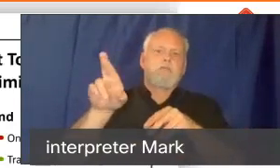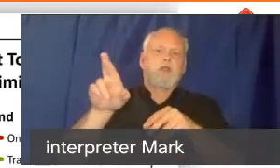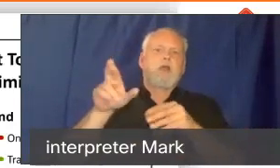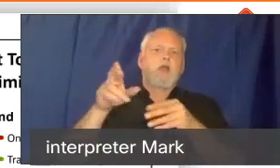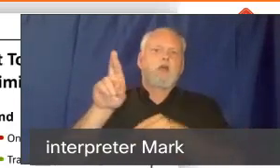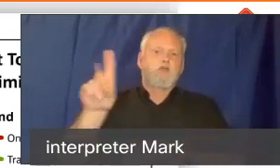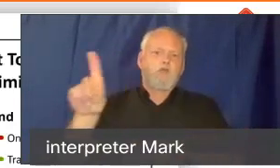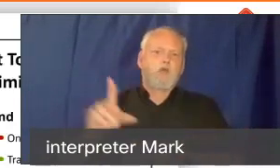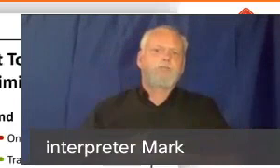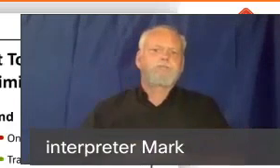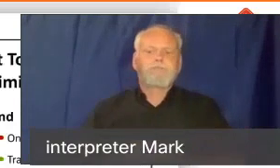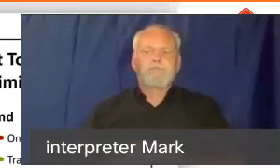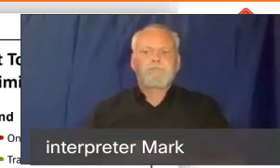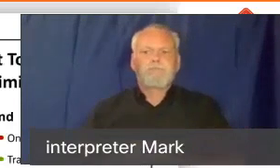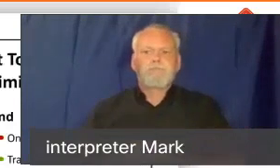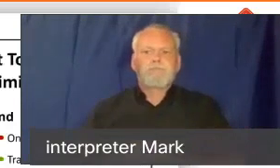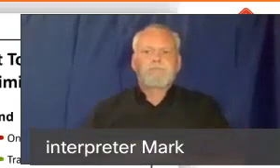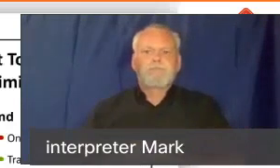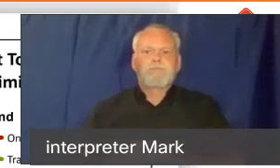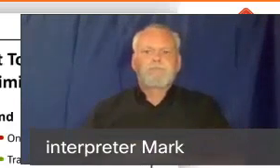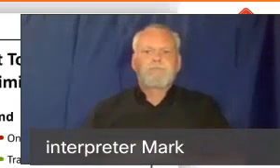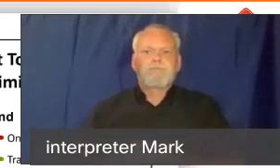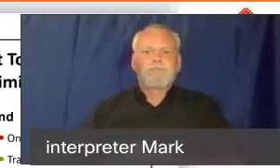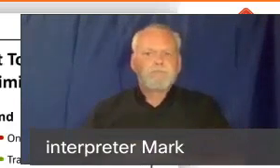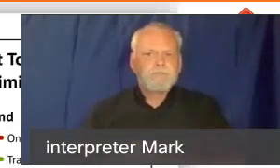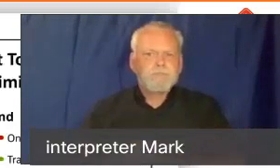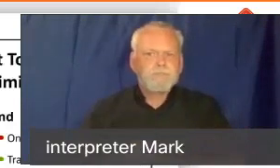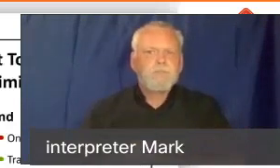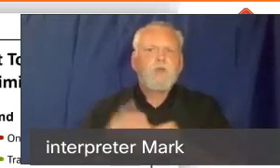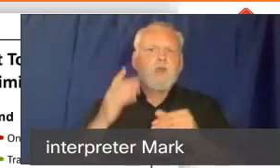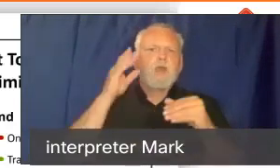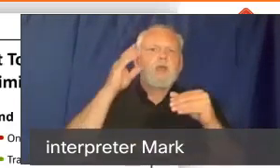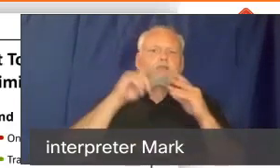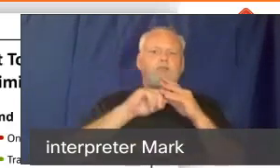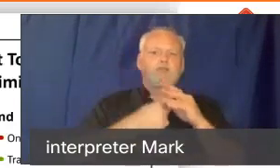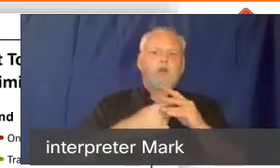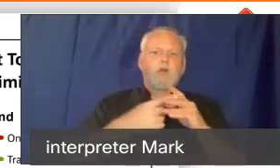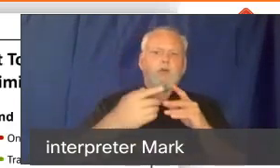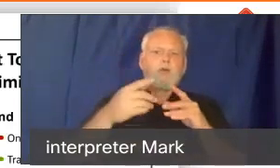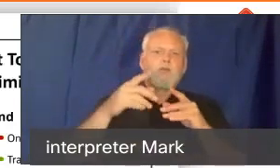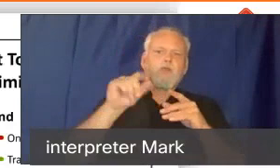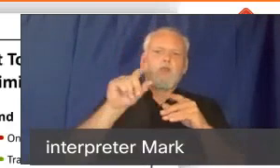The famous in his after sexualized, 16, and on this price, we're starting.